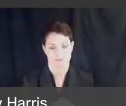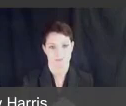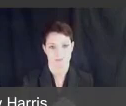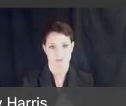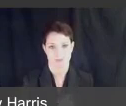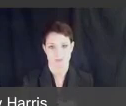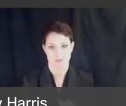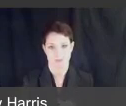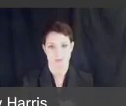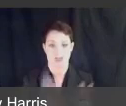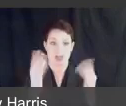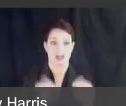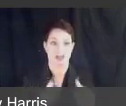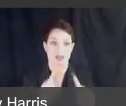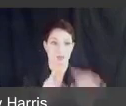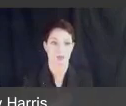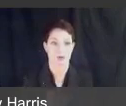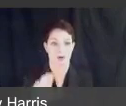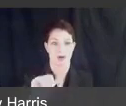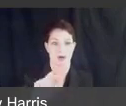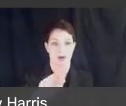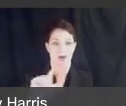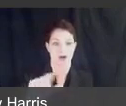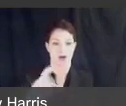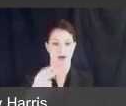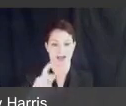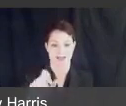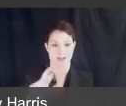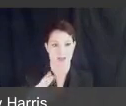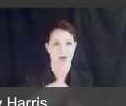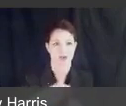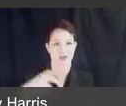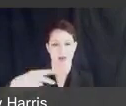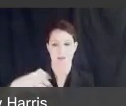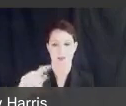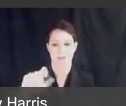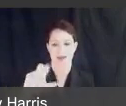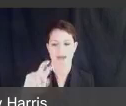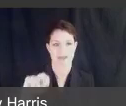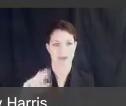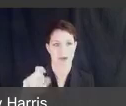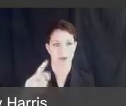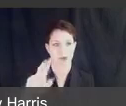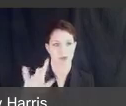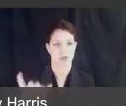[Staff] Our next reporter will be Carl Hessler from the Pottstown Mercury. [Reporter] Good afternoon, Commissioners.